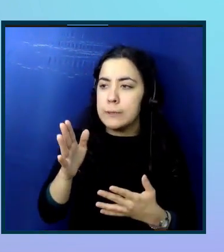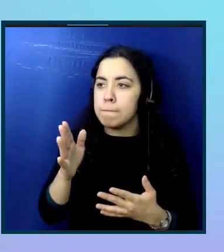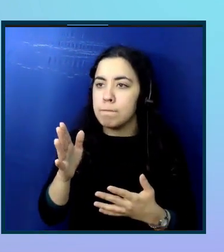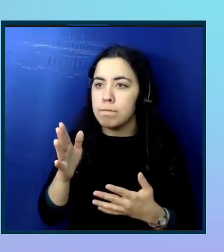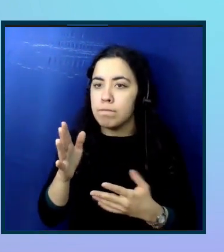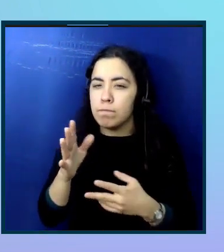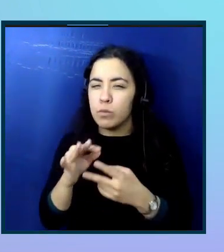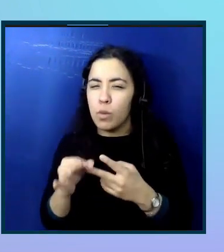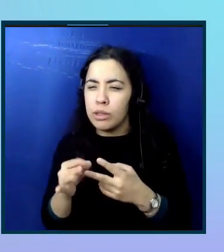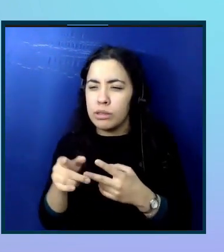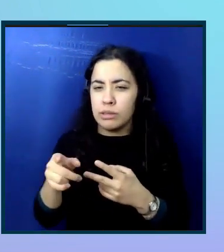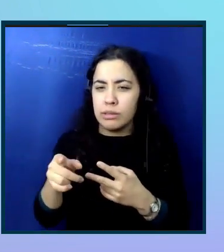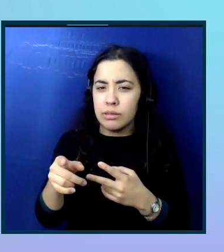Or, this is, does that meet